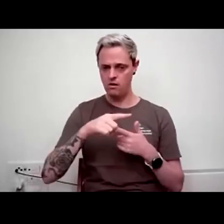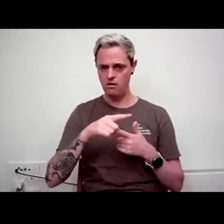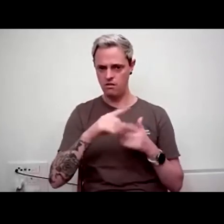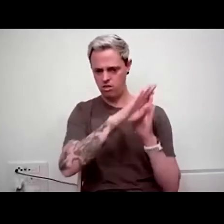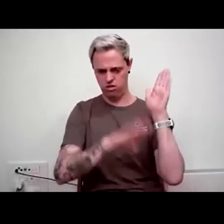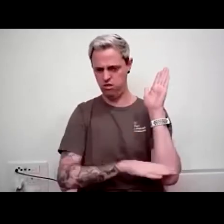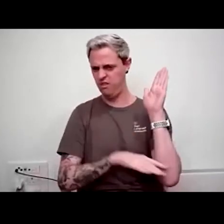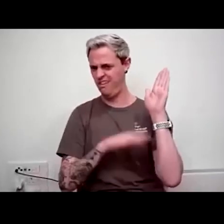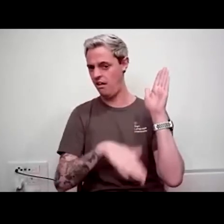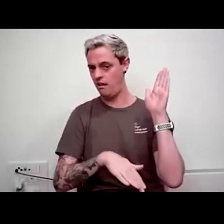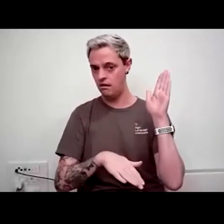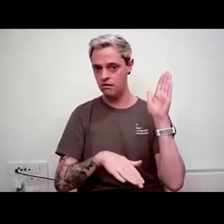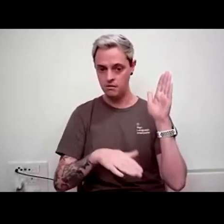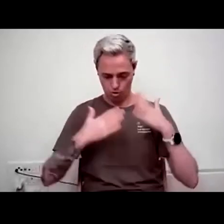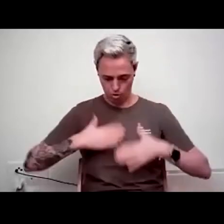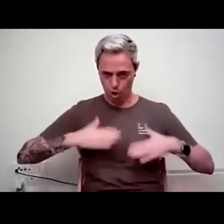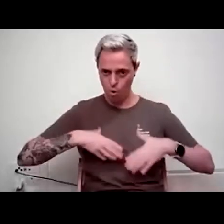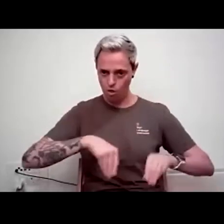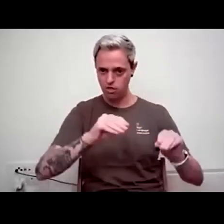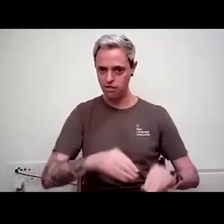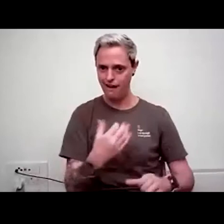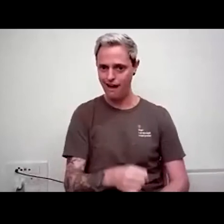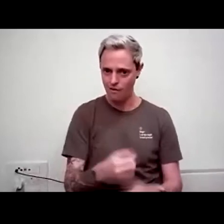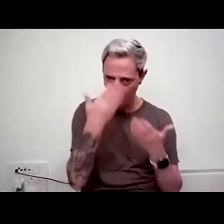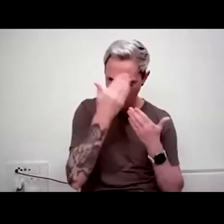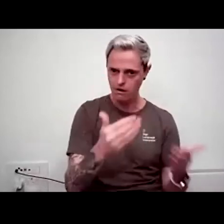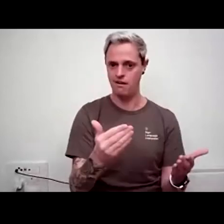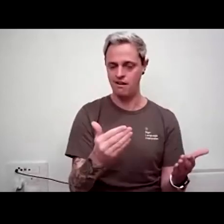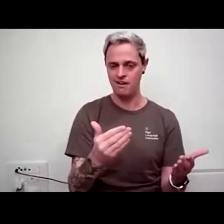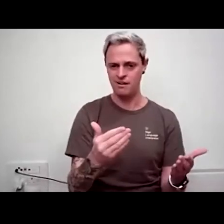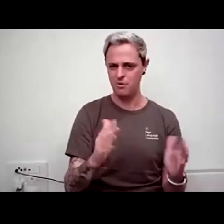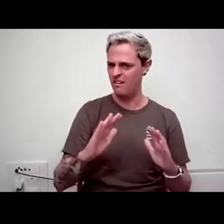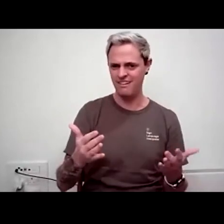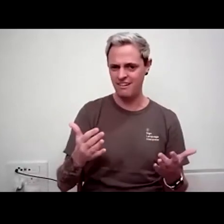we clothe with greater honour and our less respectable members are treated with greater respect;